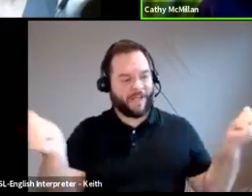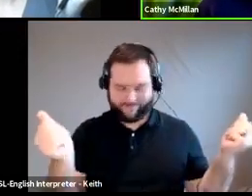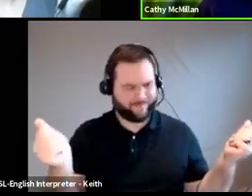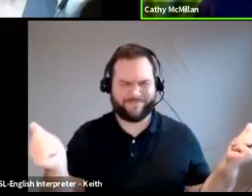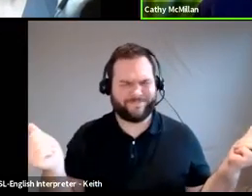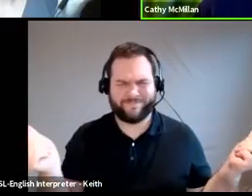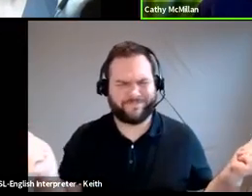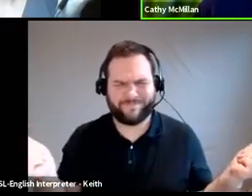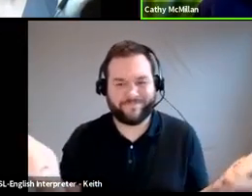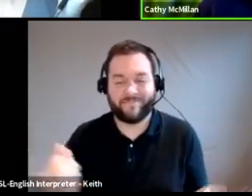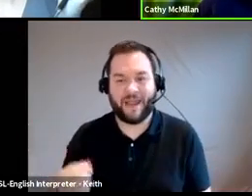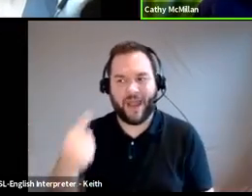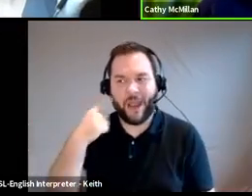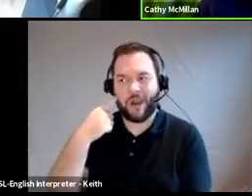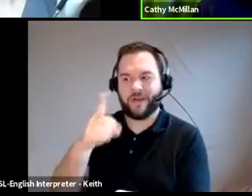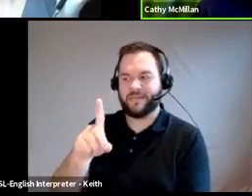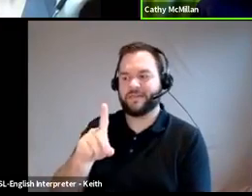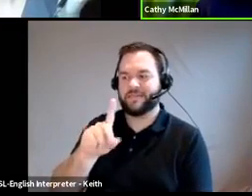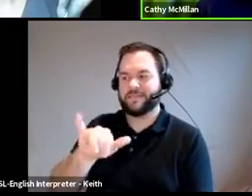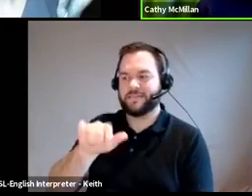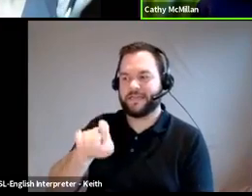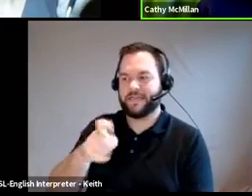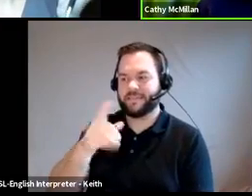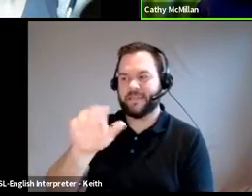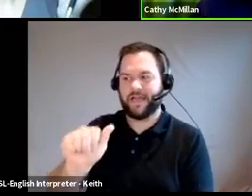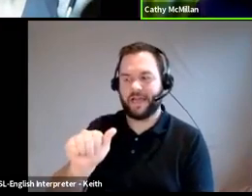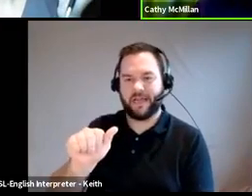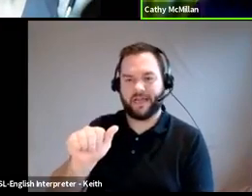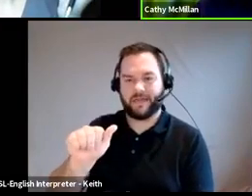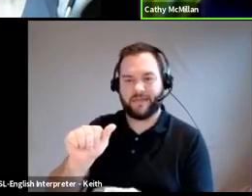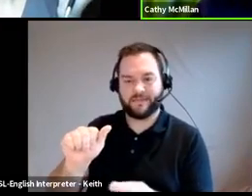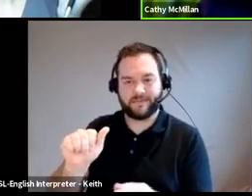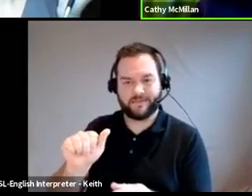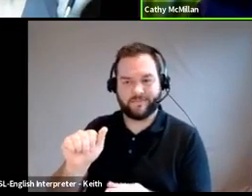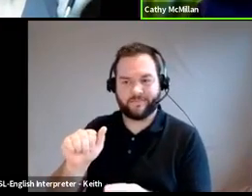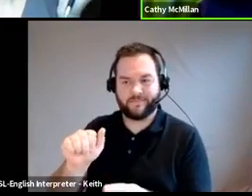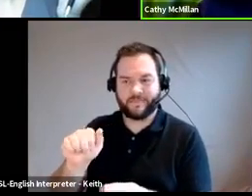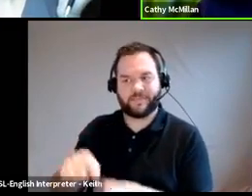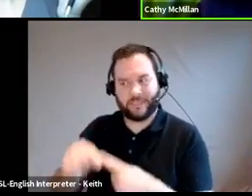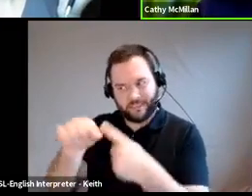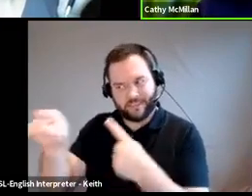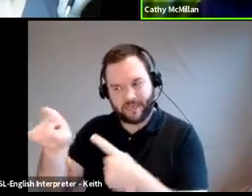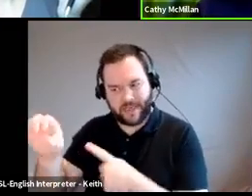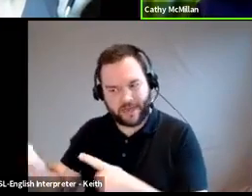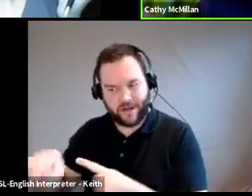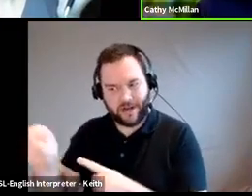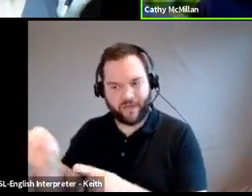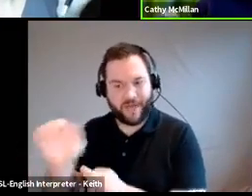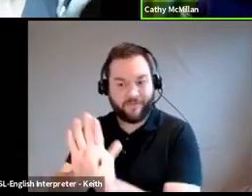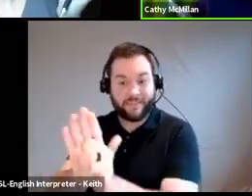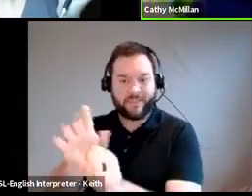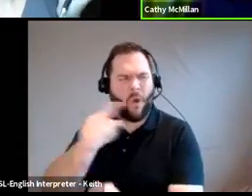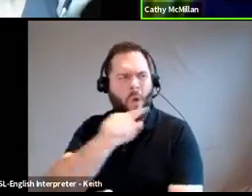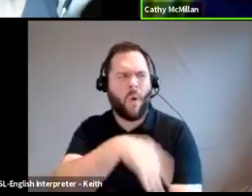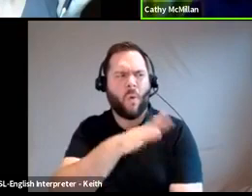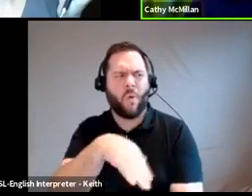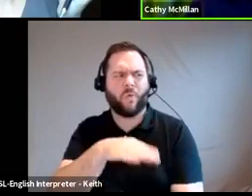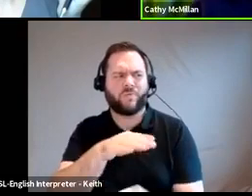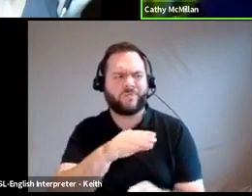problems and. And I hear dyslexia advocates as And I hear dyslexia advocates, especially the ones in Ontario right now saying. g, oh, it's just a problem in g, oh it's just a problem in